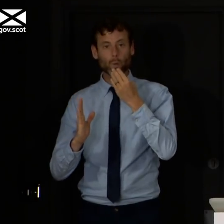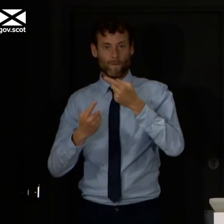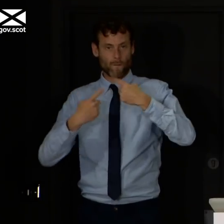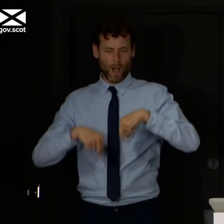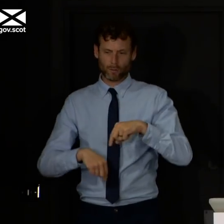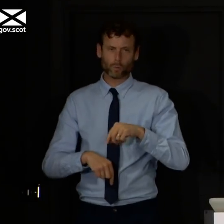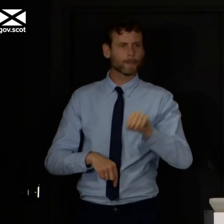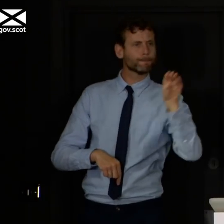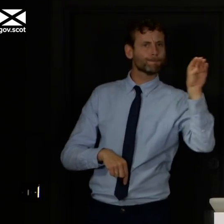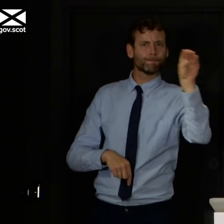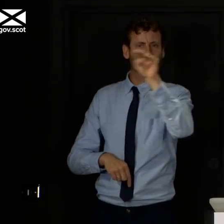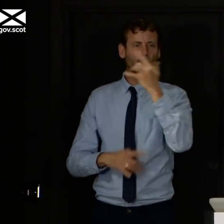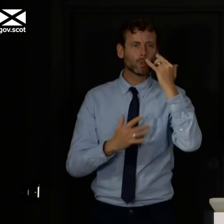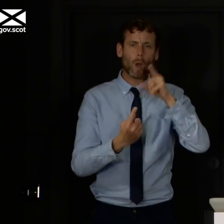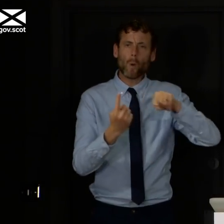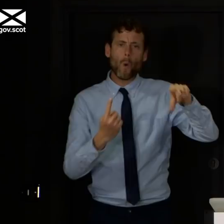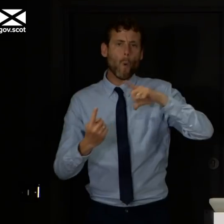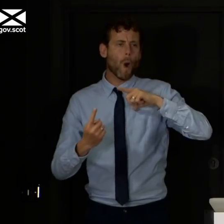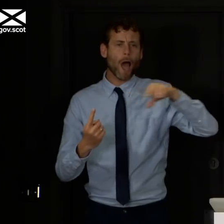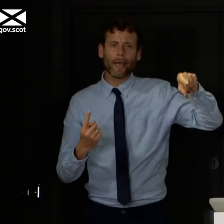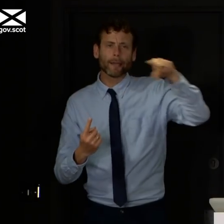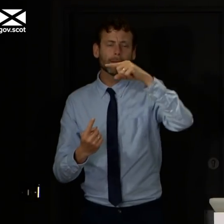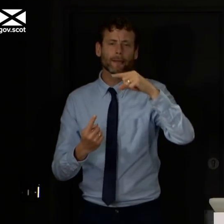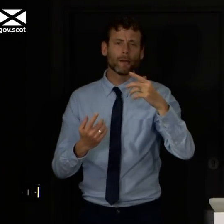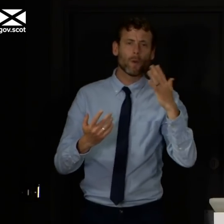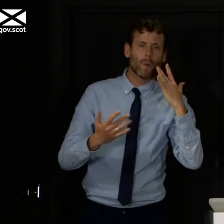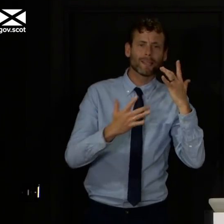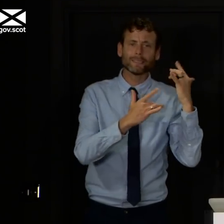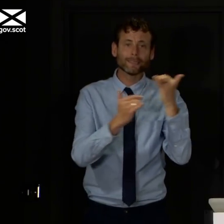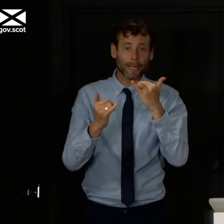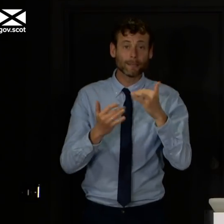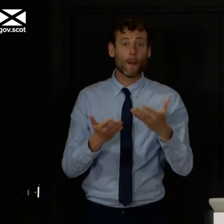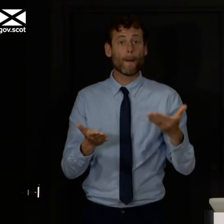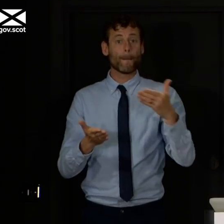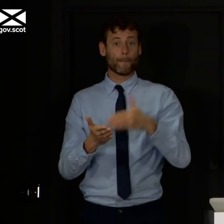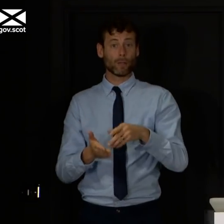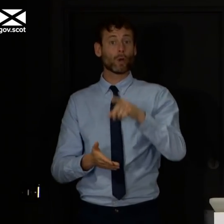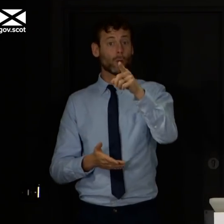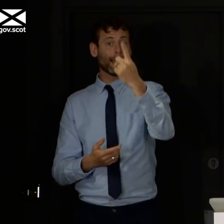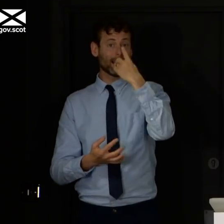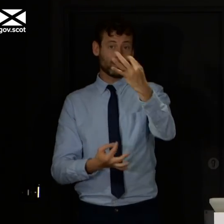that is being made, but will also allow the media and wider public who can look at this